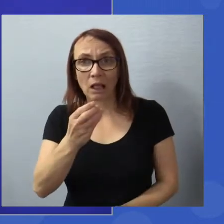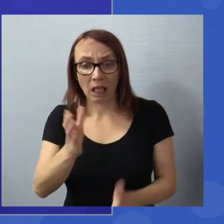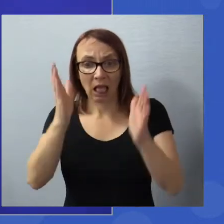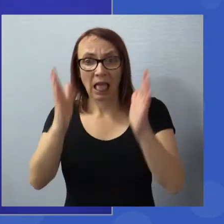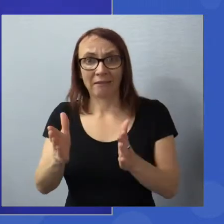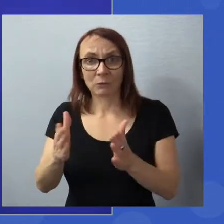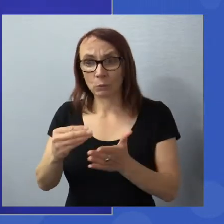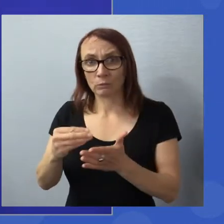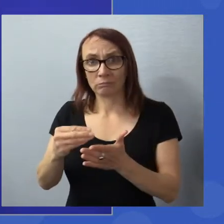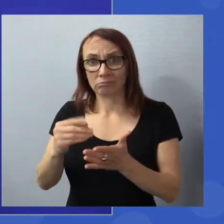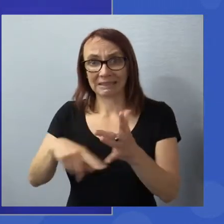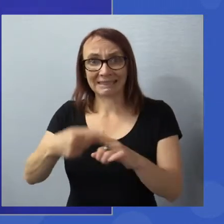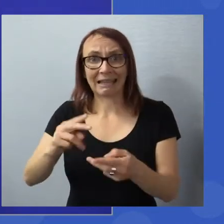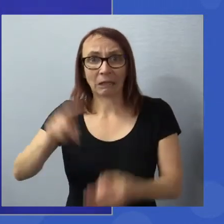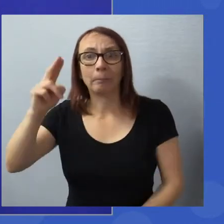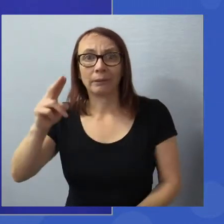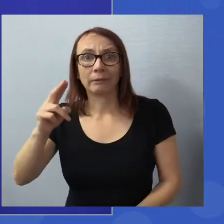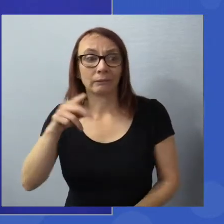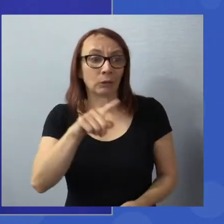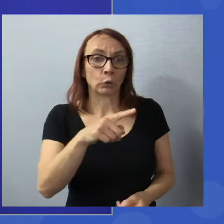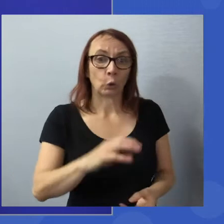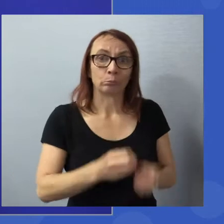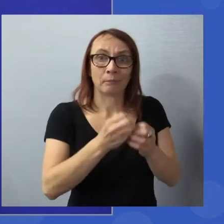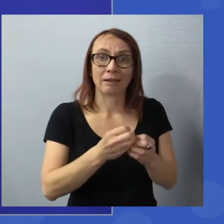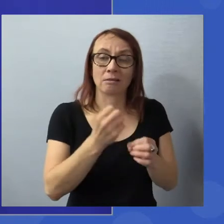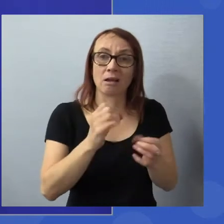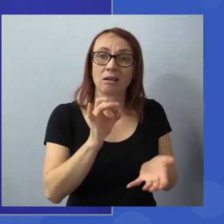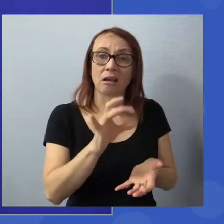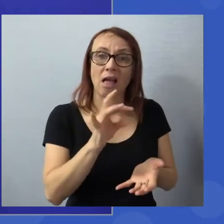charge it let's make more companies more green efficient we need to change the